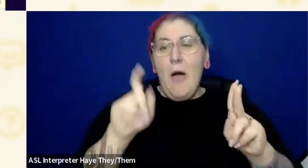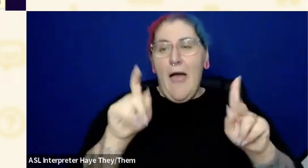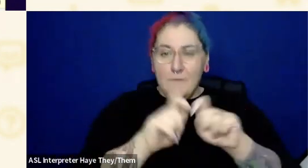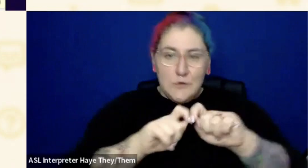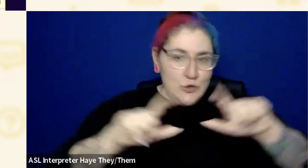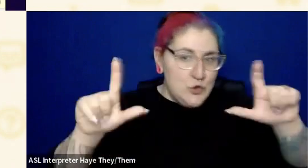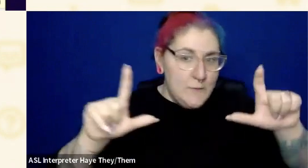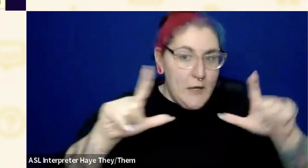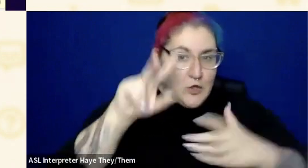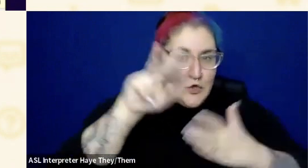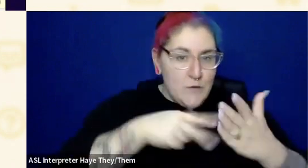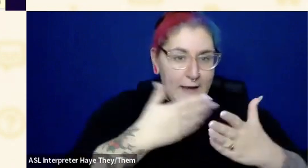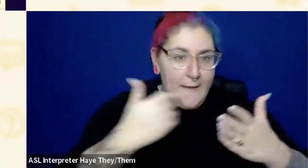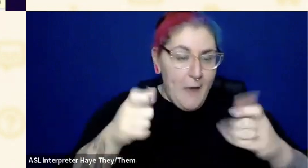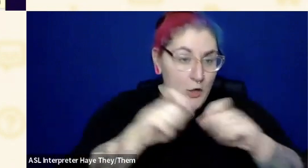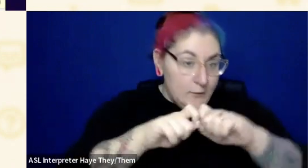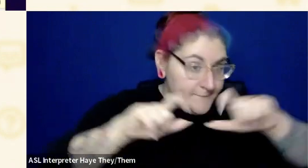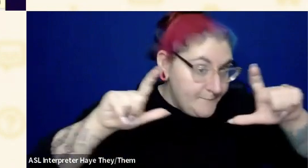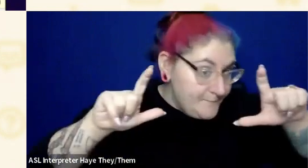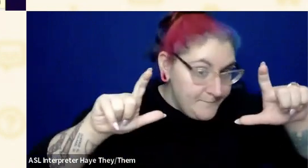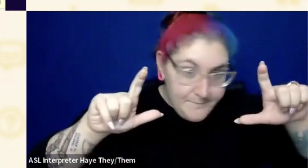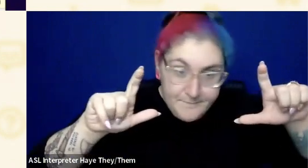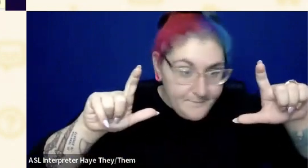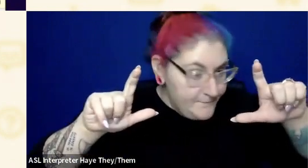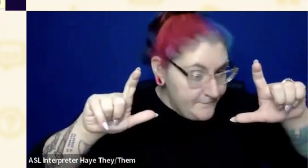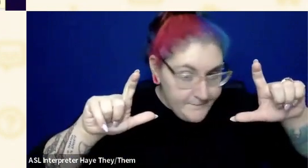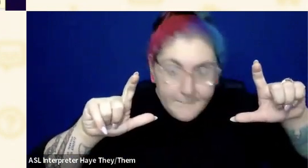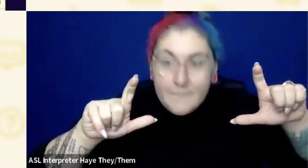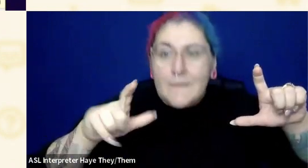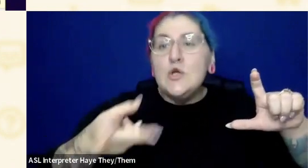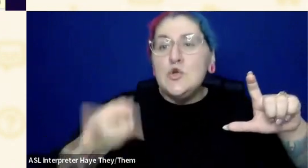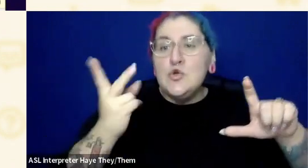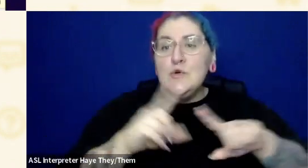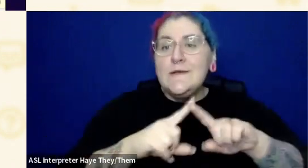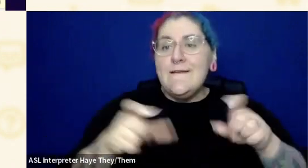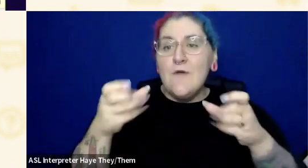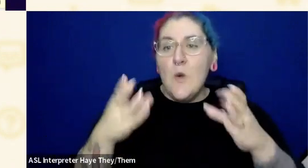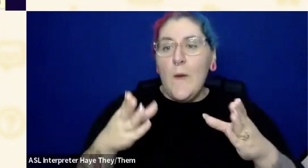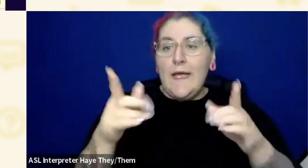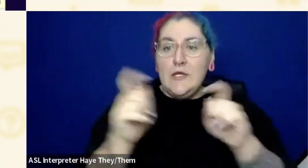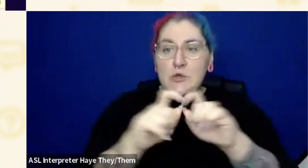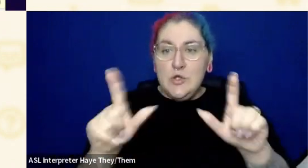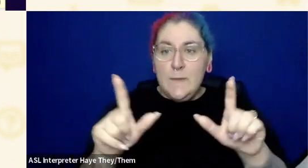There are two ways to zoom in; everything or text only.